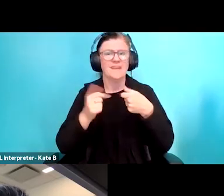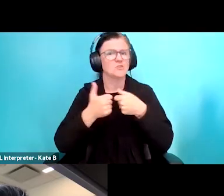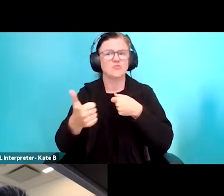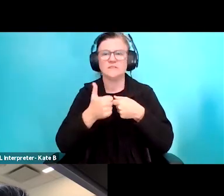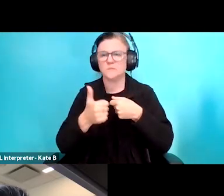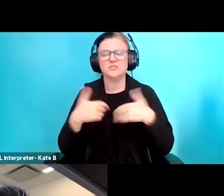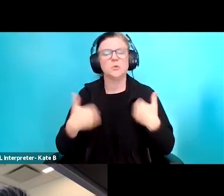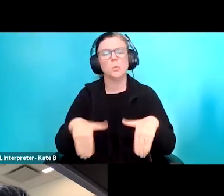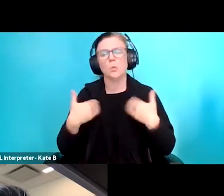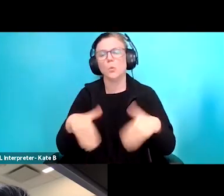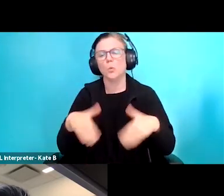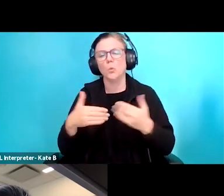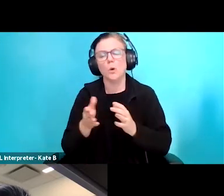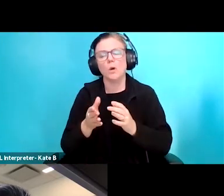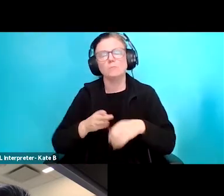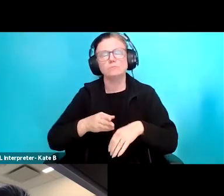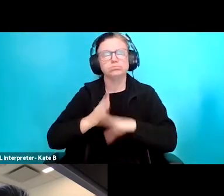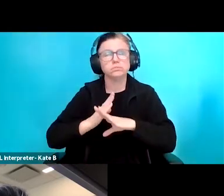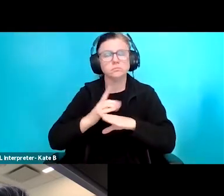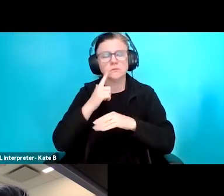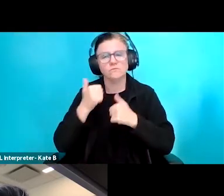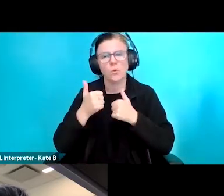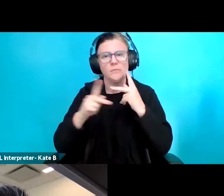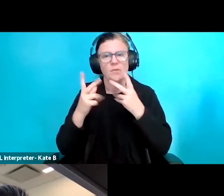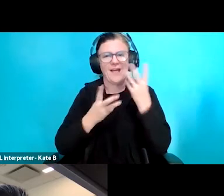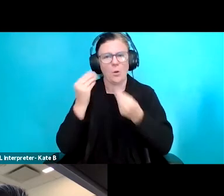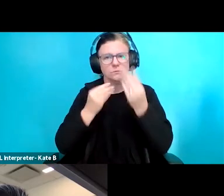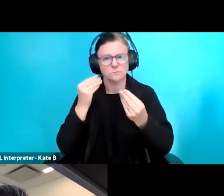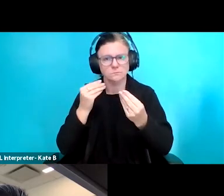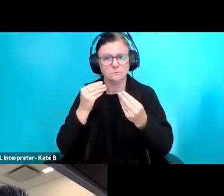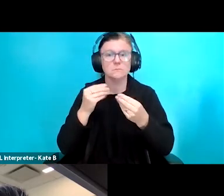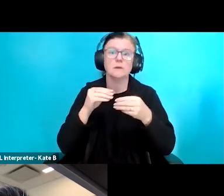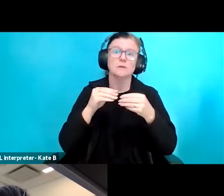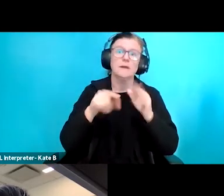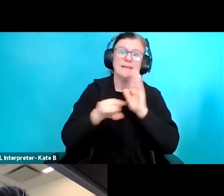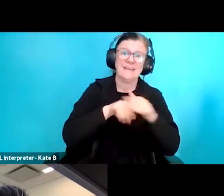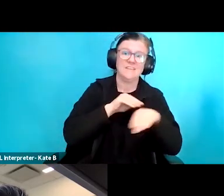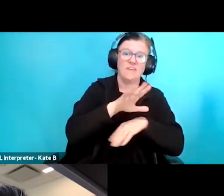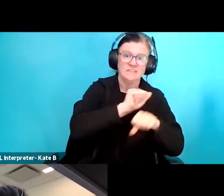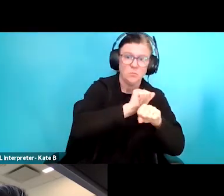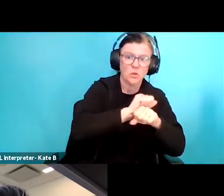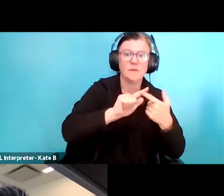key barrier to participation and affects not only employment but social activities and loneliness.